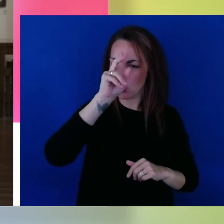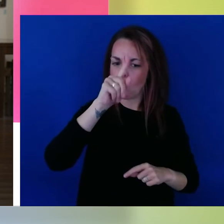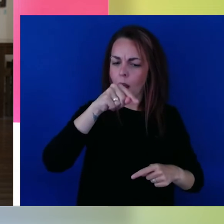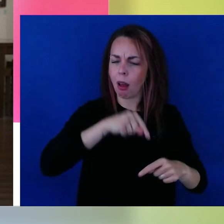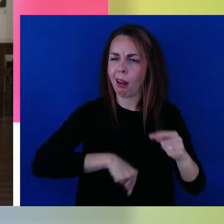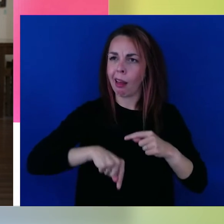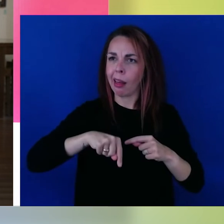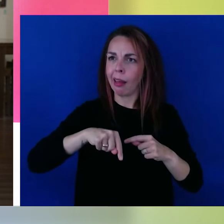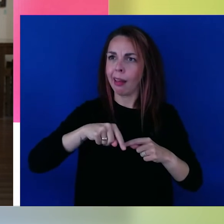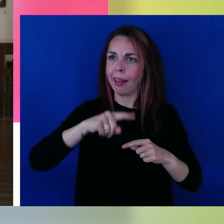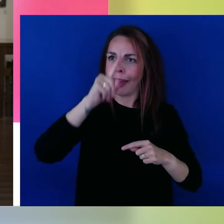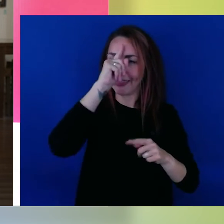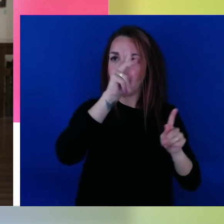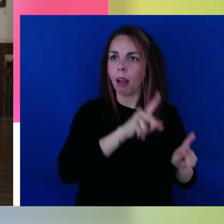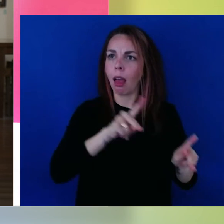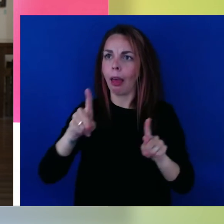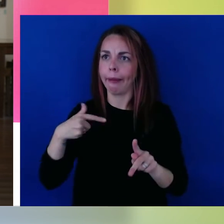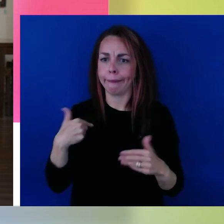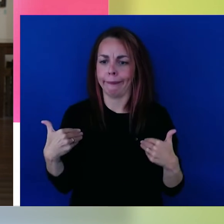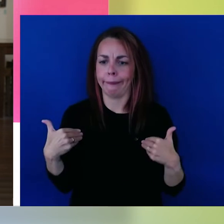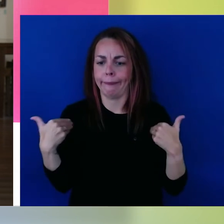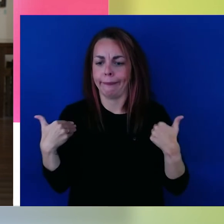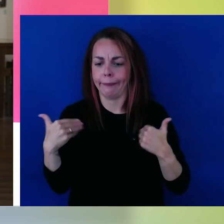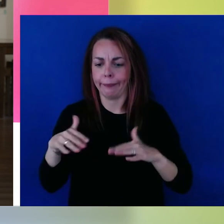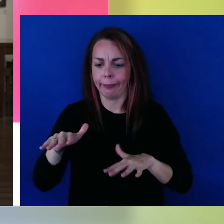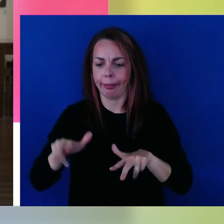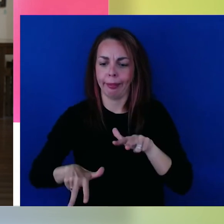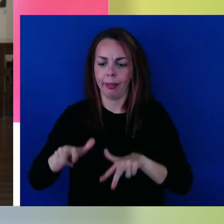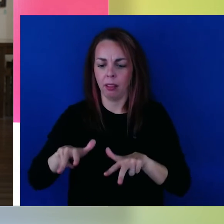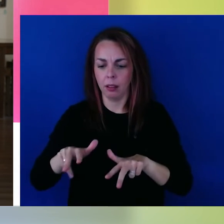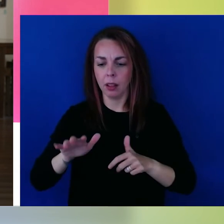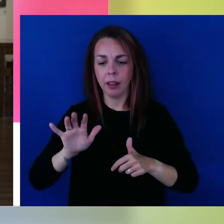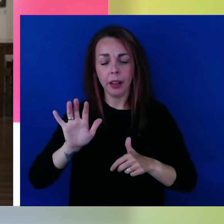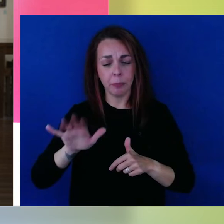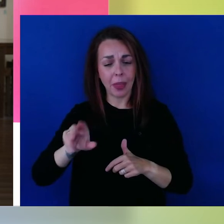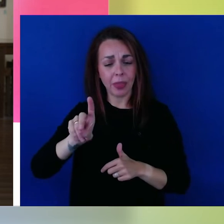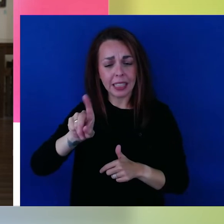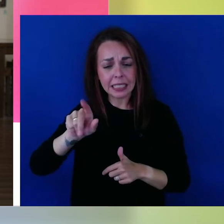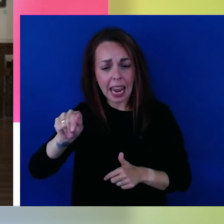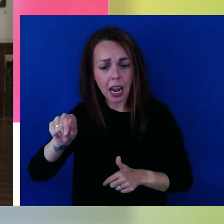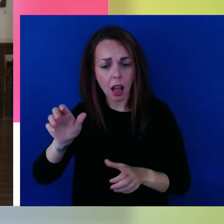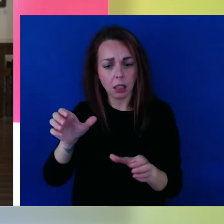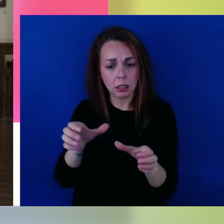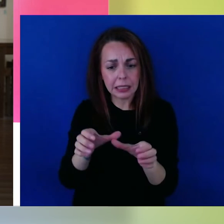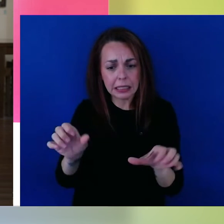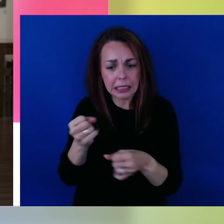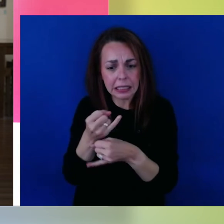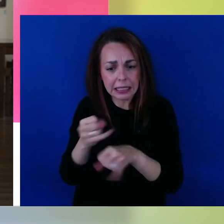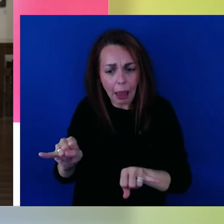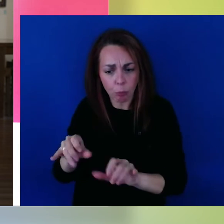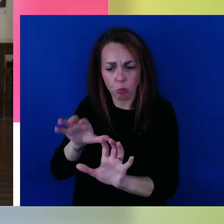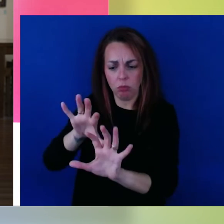How important is that and the autonomy of that data and that sort of step of who owns that data?